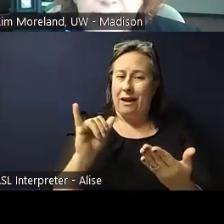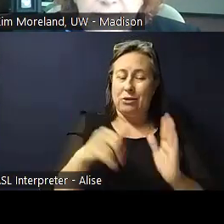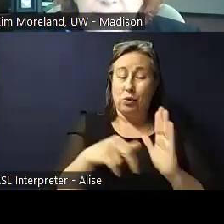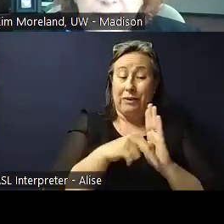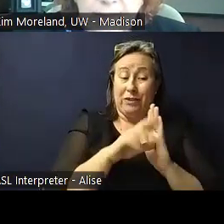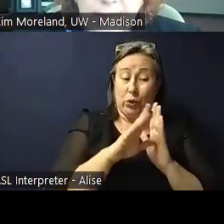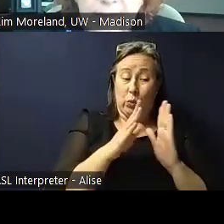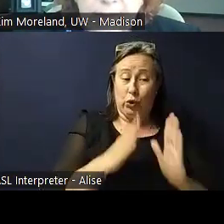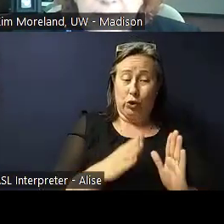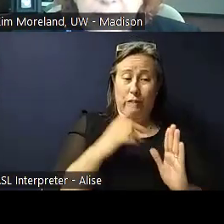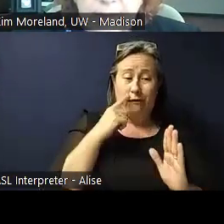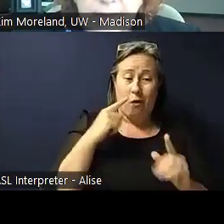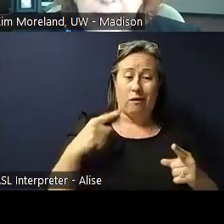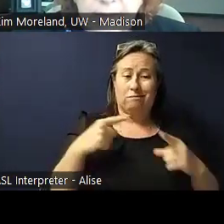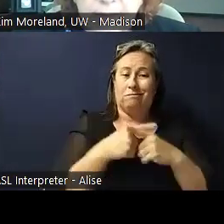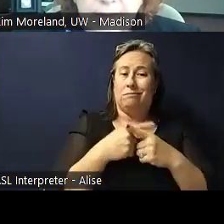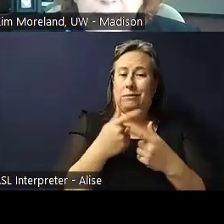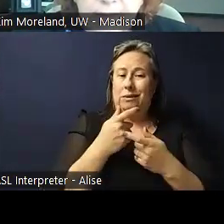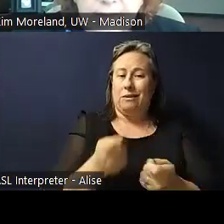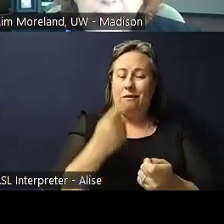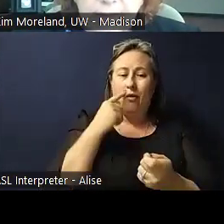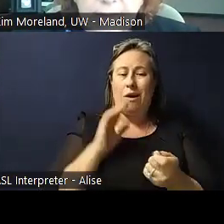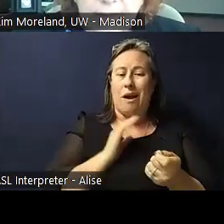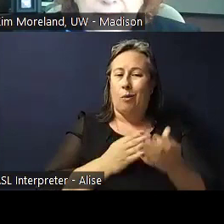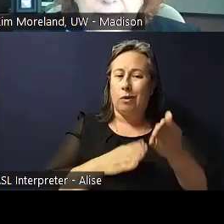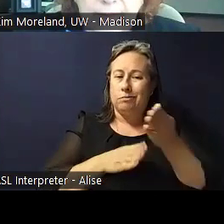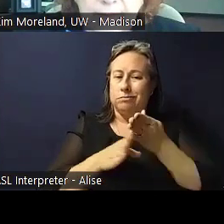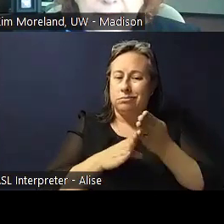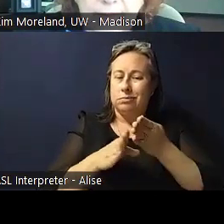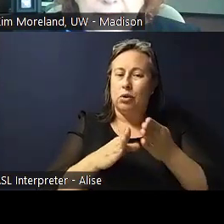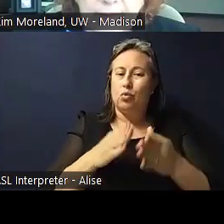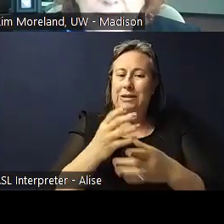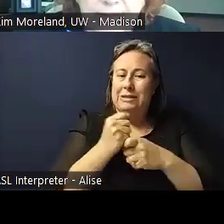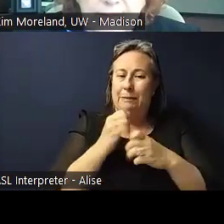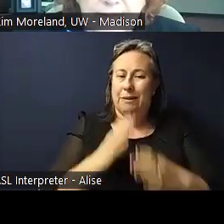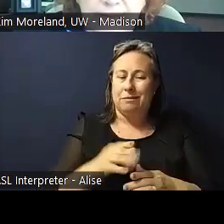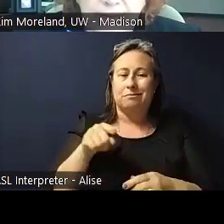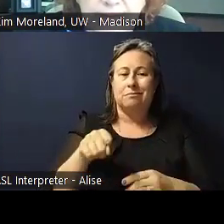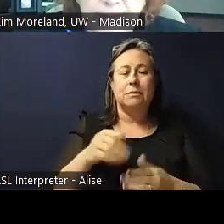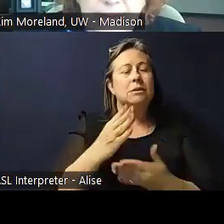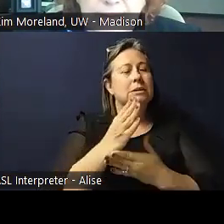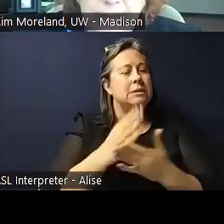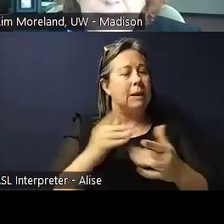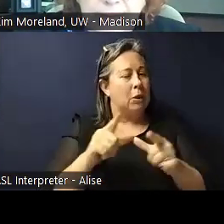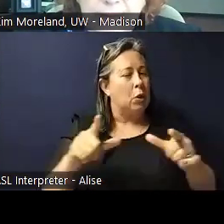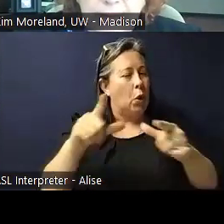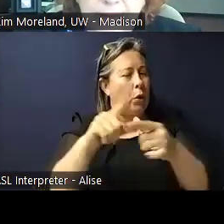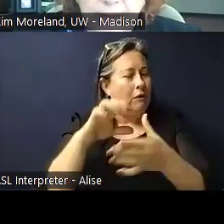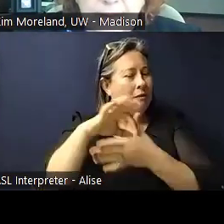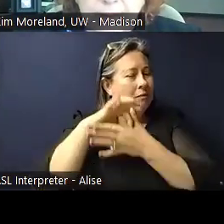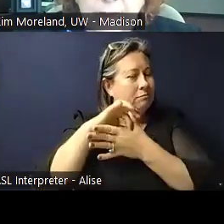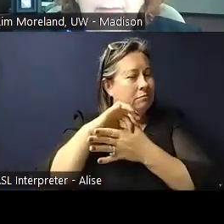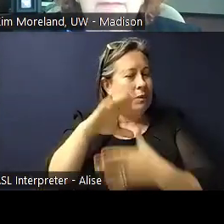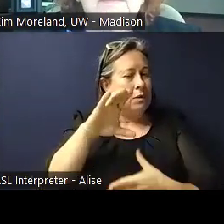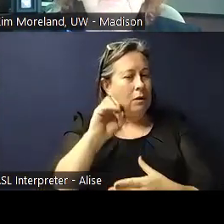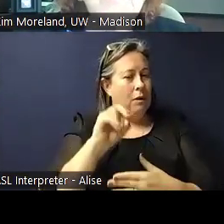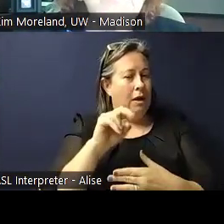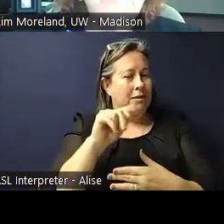for conflict of interest for our subrecipients. There's some local context, and if we do have to do that,